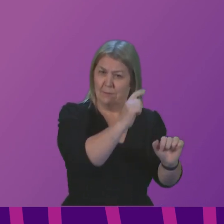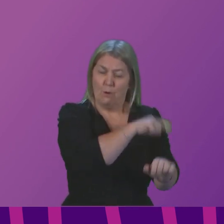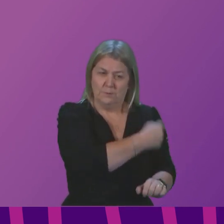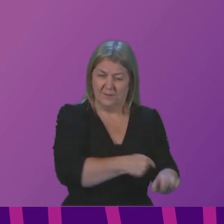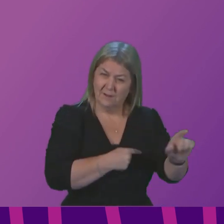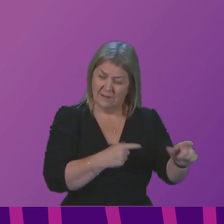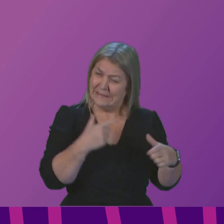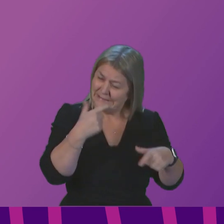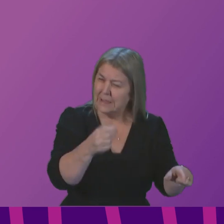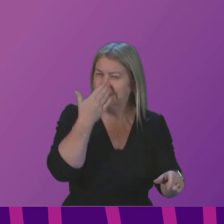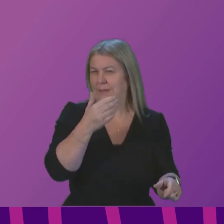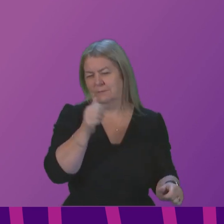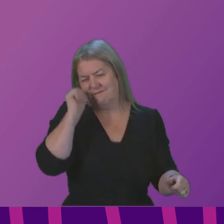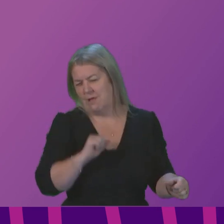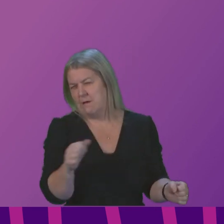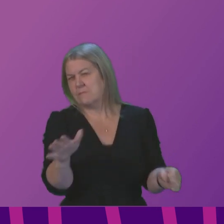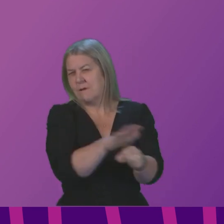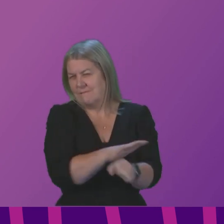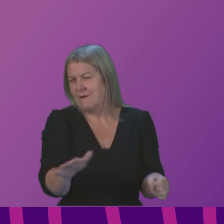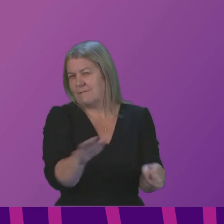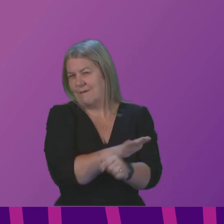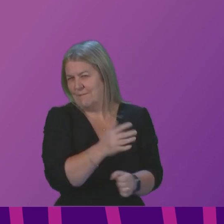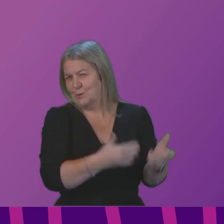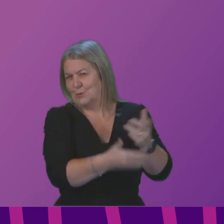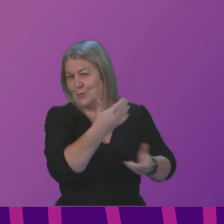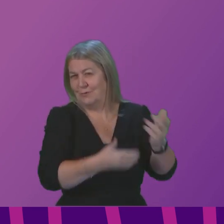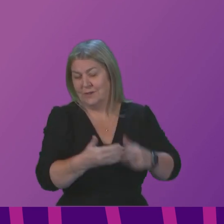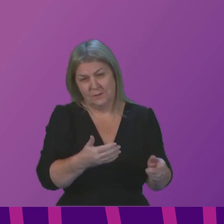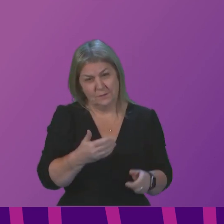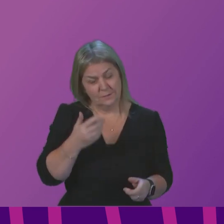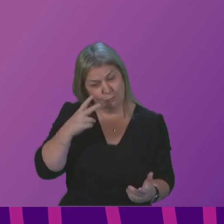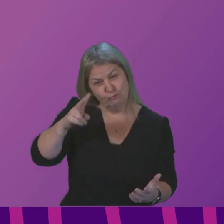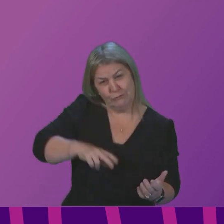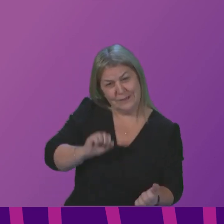being failed. Everyone should read the heartbreaking words of Louise Slorance, the widow of Andrew